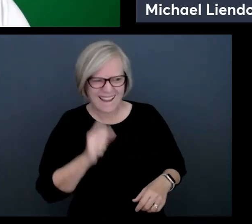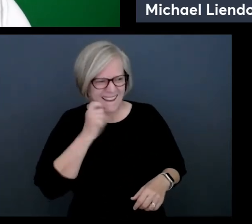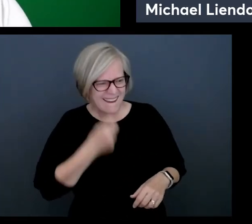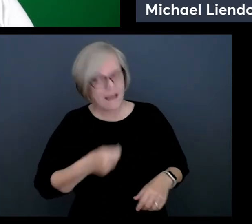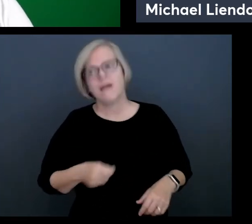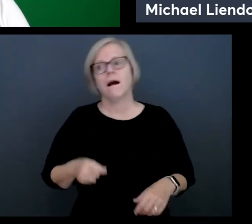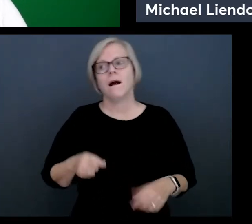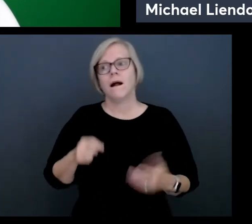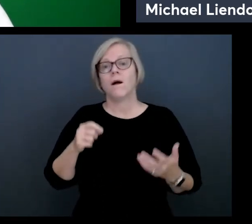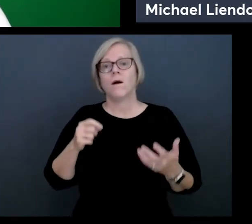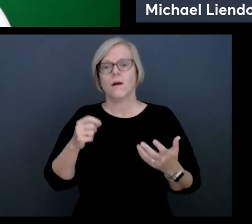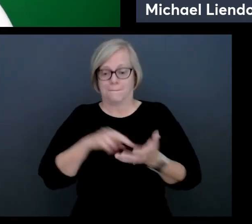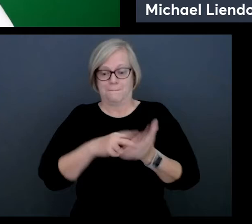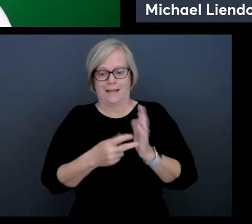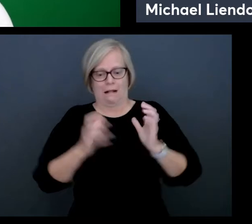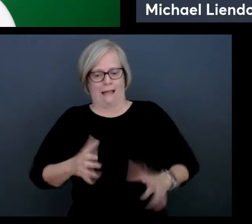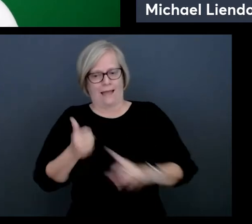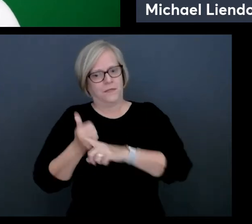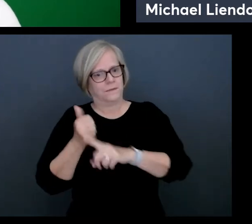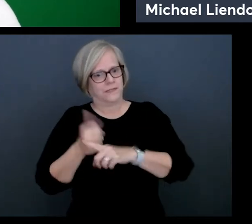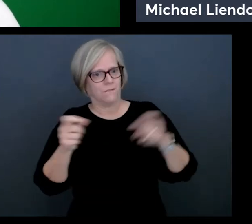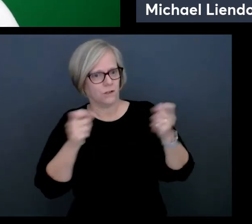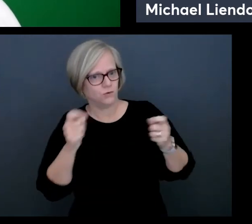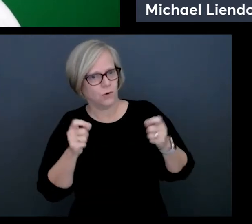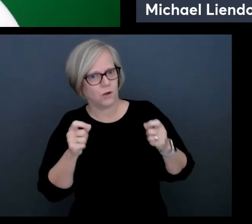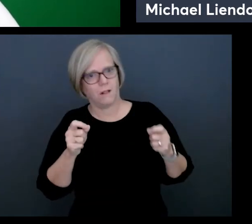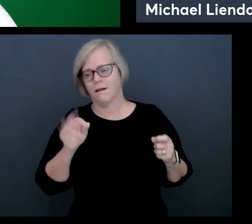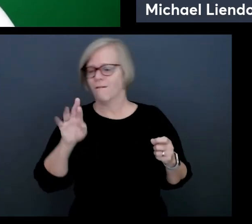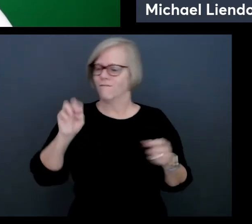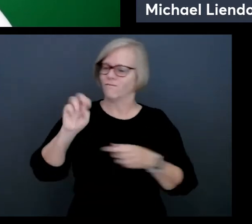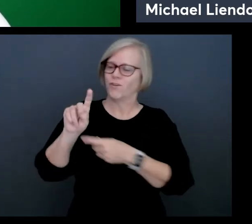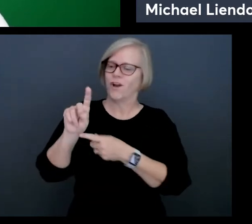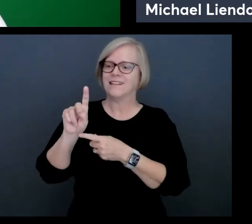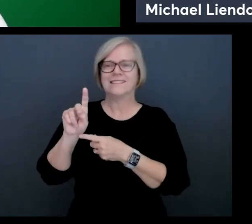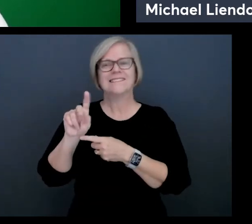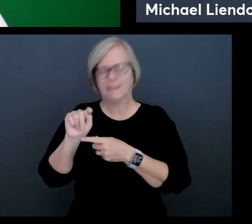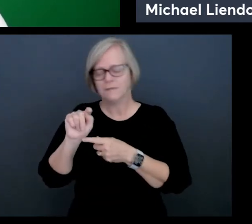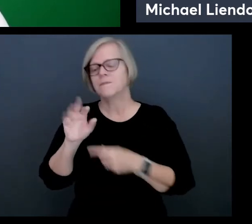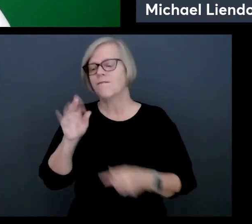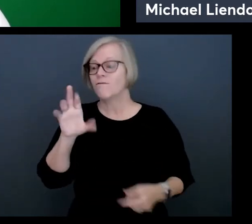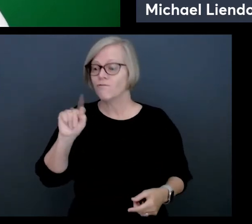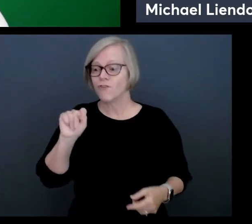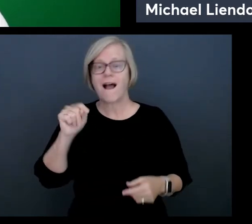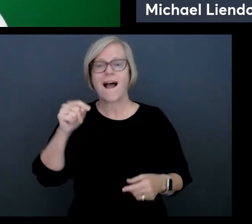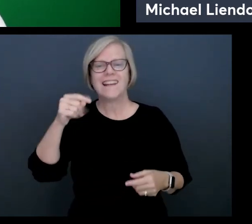Yeah, having it, it puts the client in control, right? Front ends are now empowered to say,